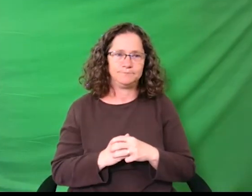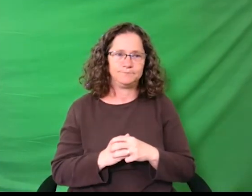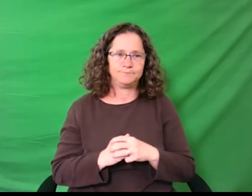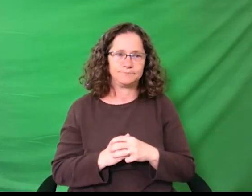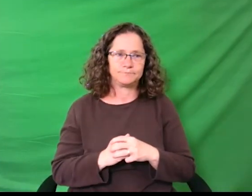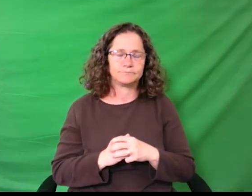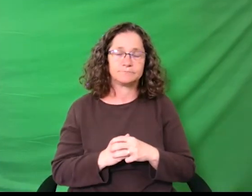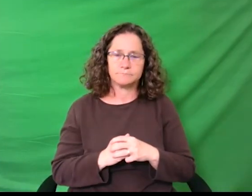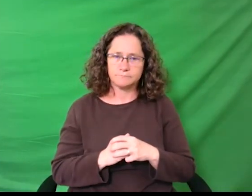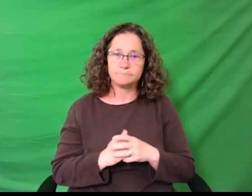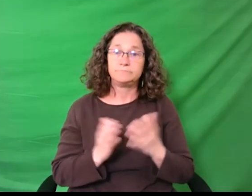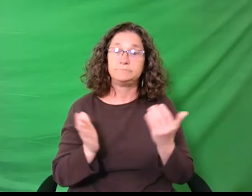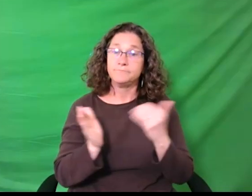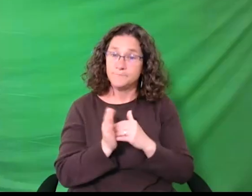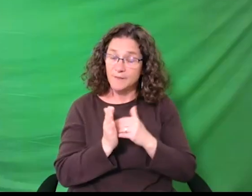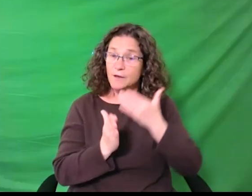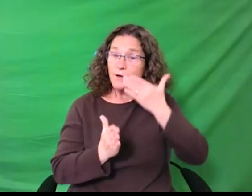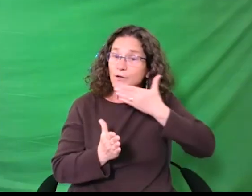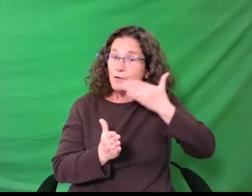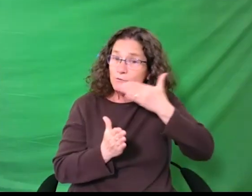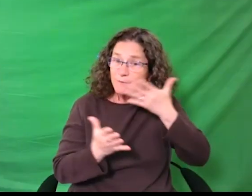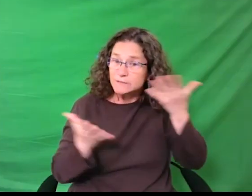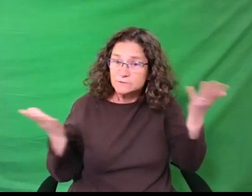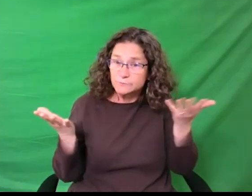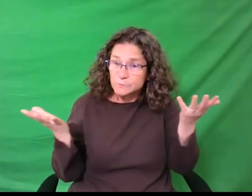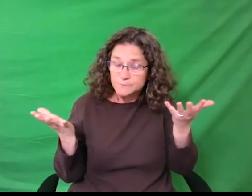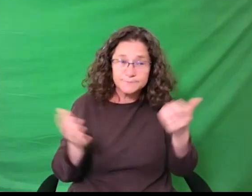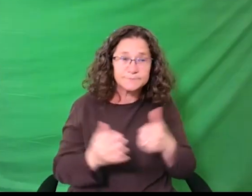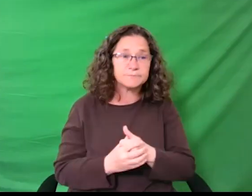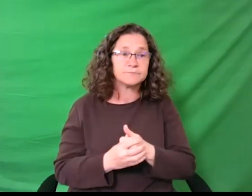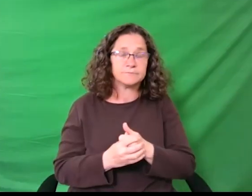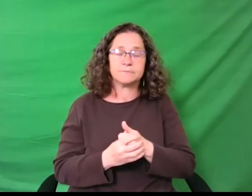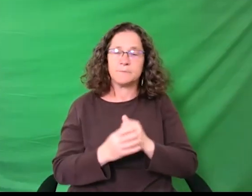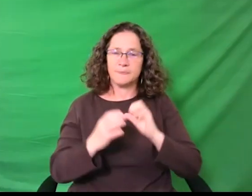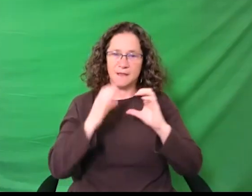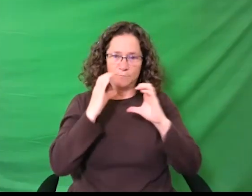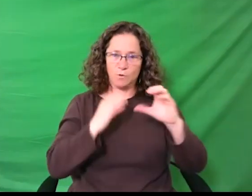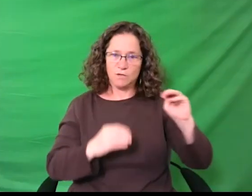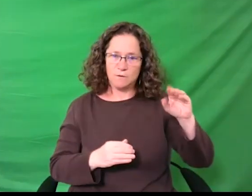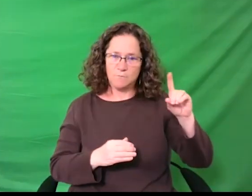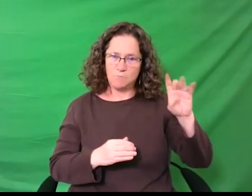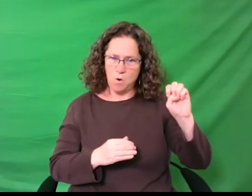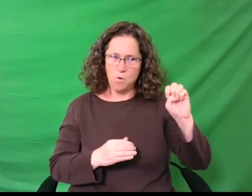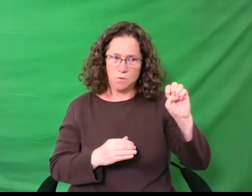What is cued speech, cued language? It's a communication mode that visualizes